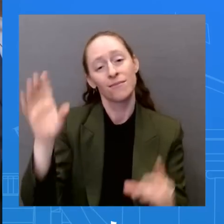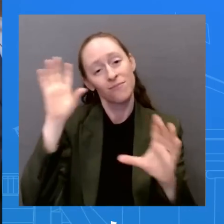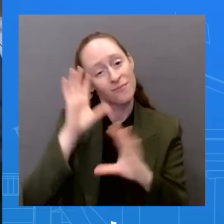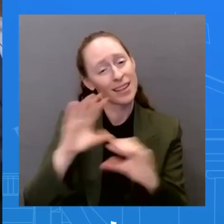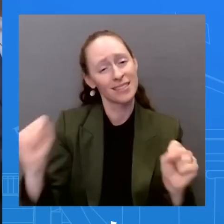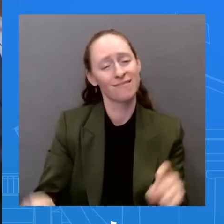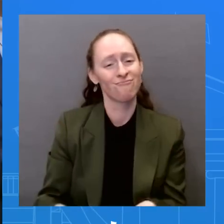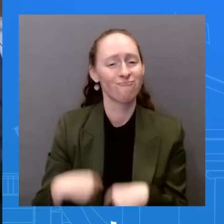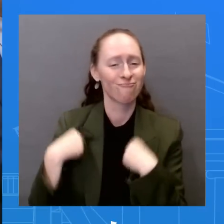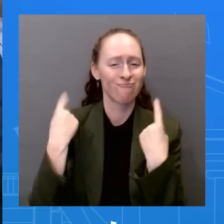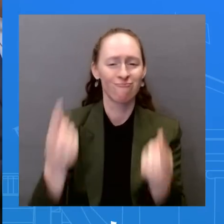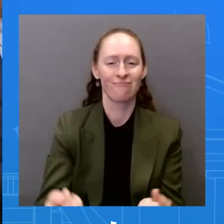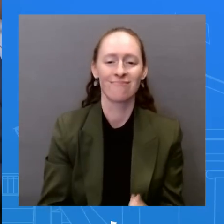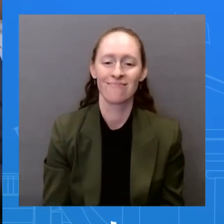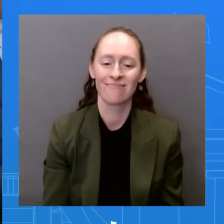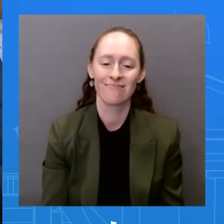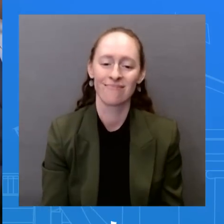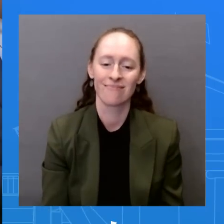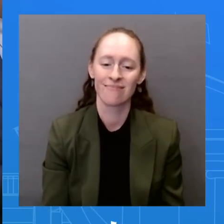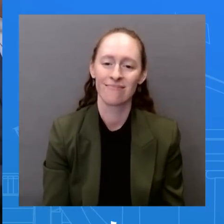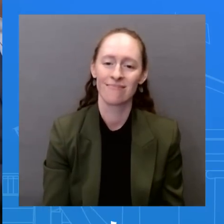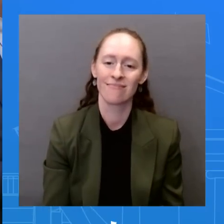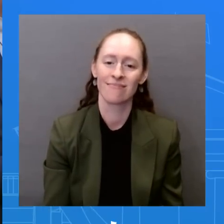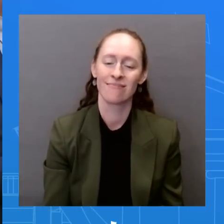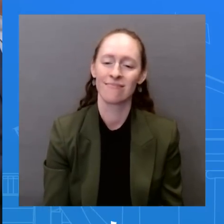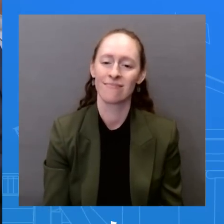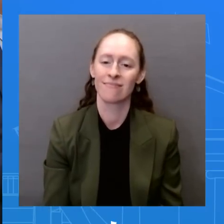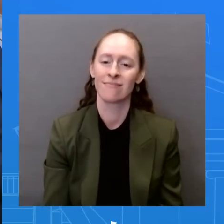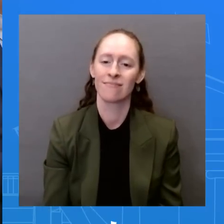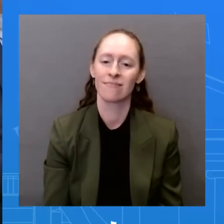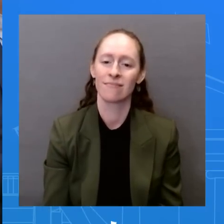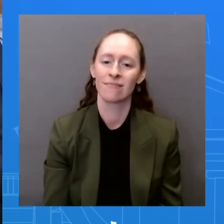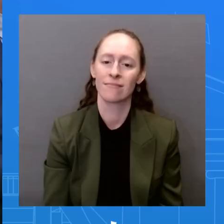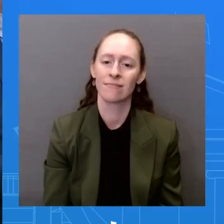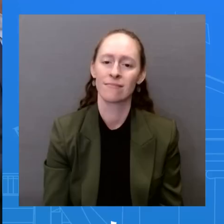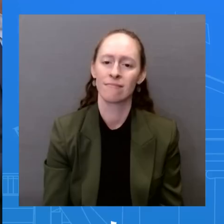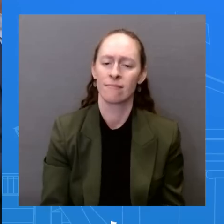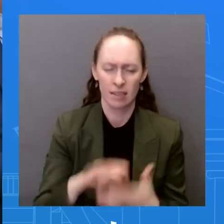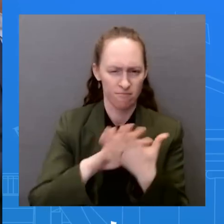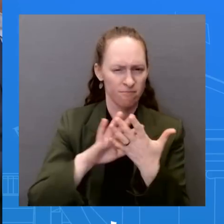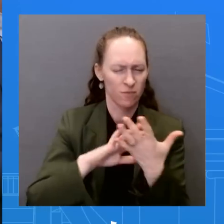with President Xi next week in Uzbekistan. And obviously, that's one of President Xi's